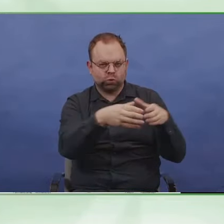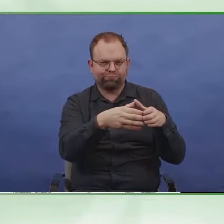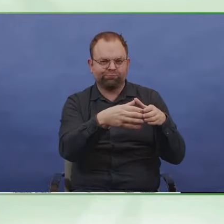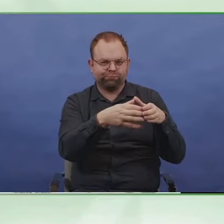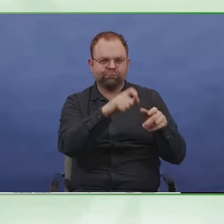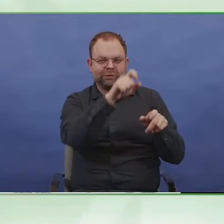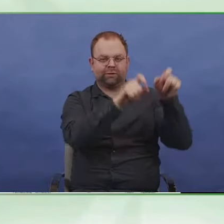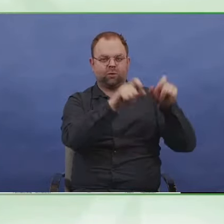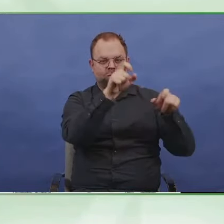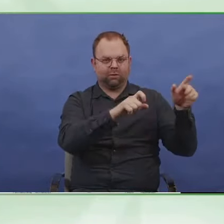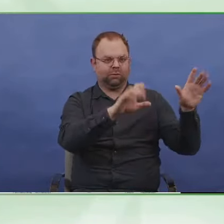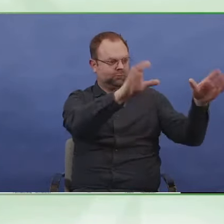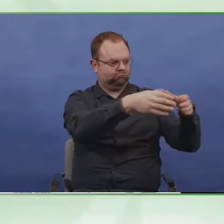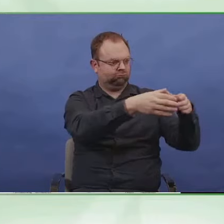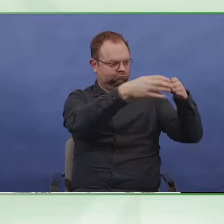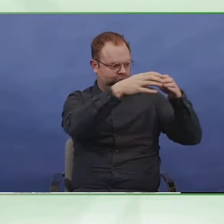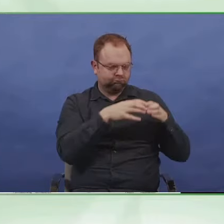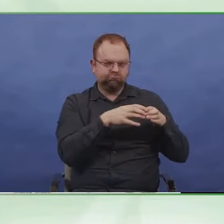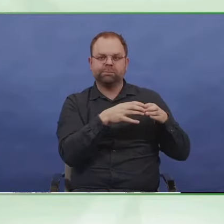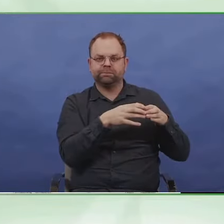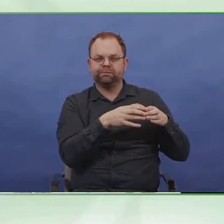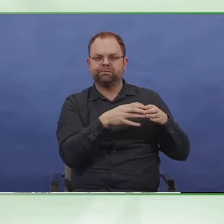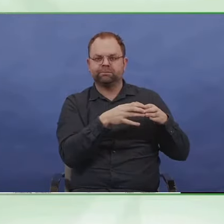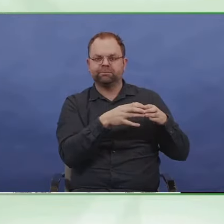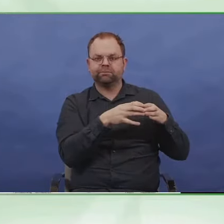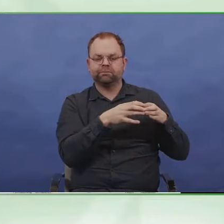sure that the user experience is consistent with what adults were.